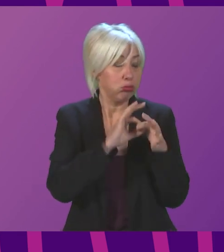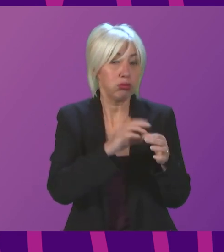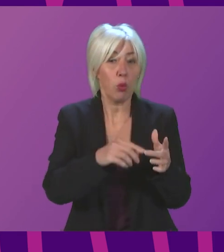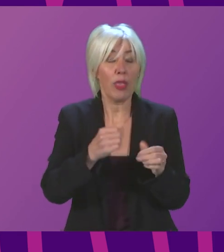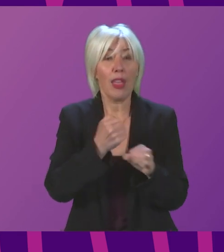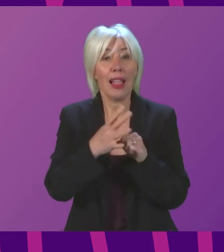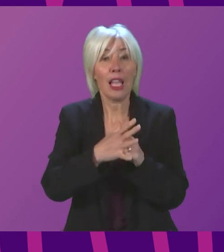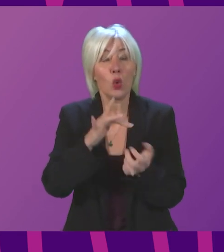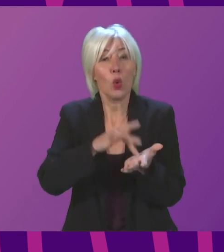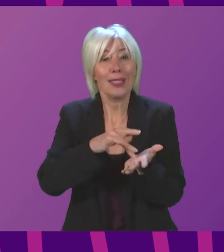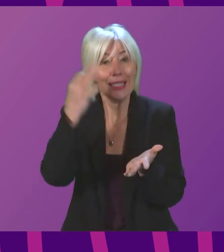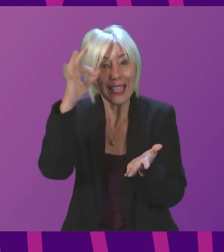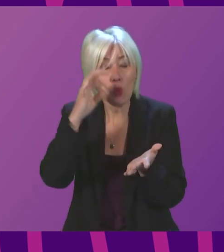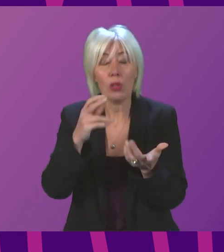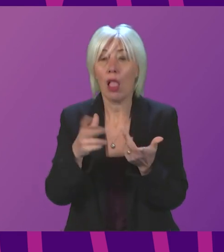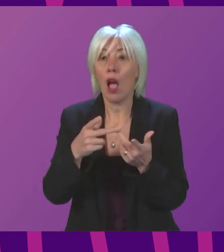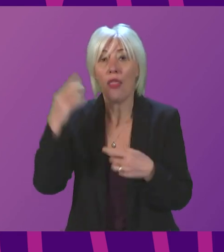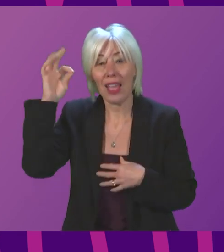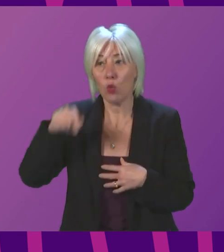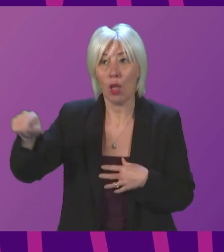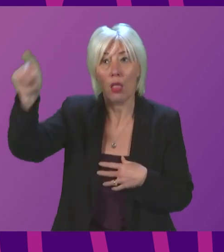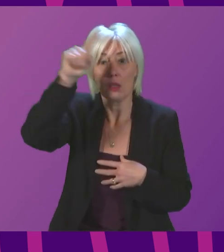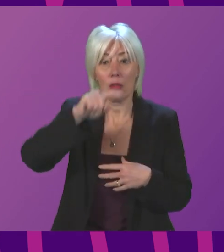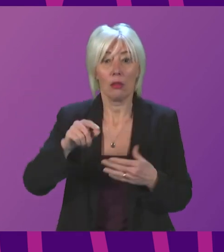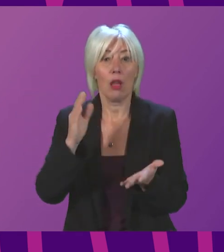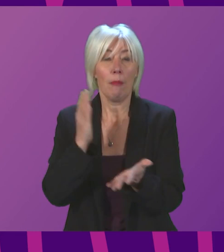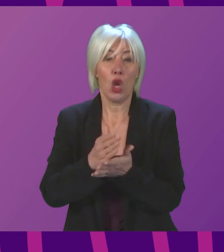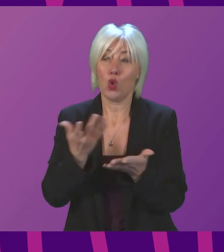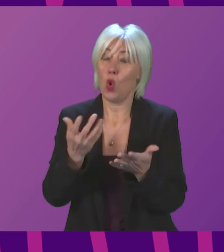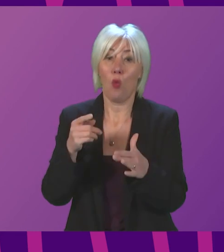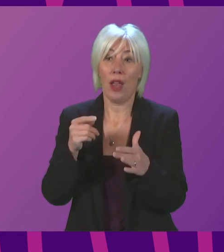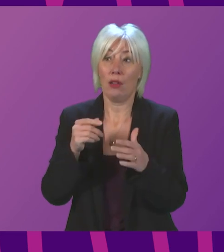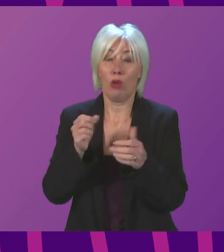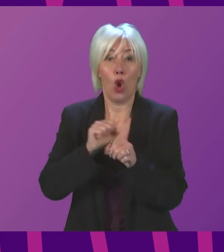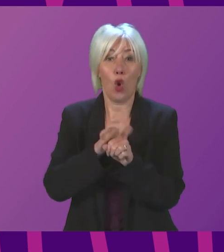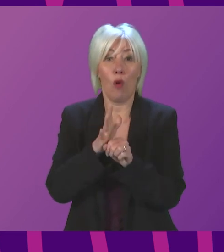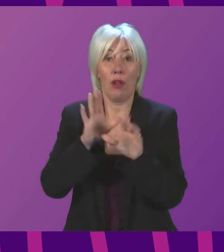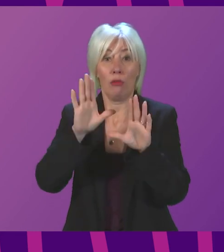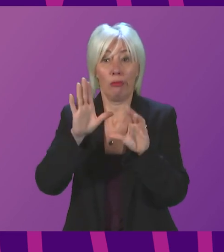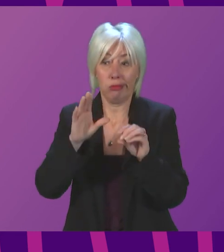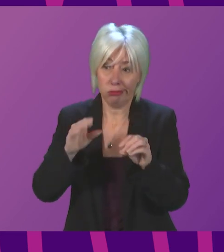indeed other local authorities, as we come out of Covid. As I mentioned earlier, we still